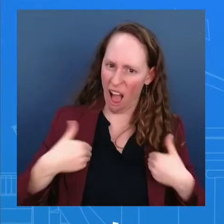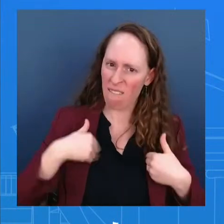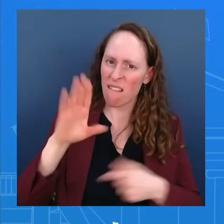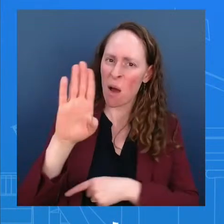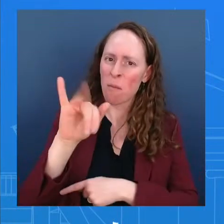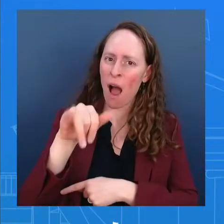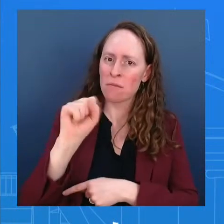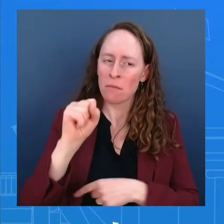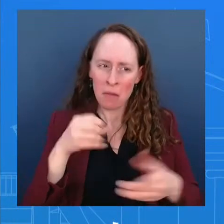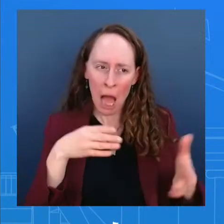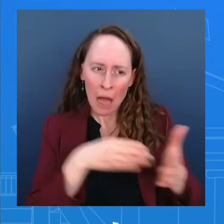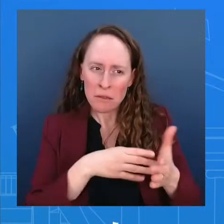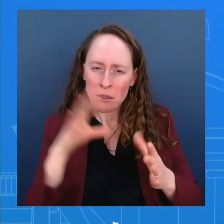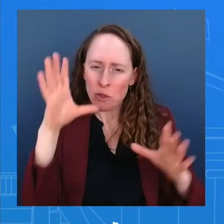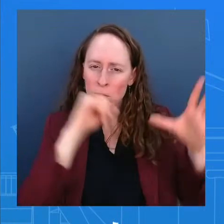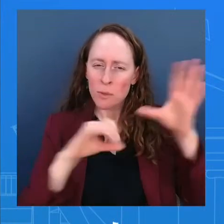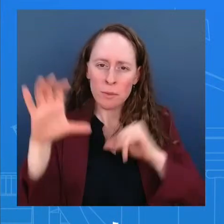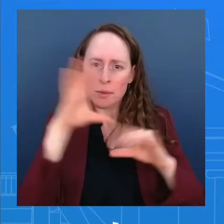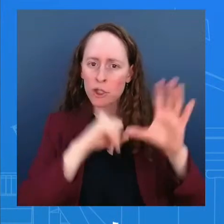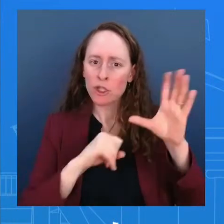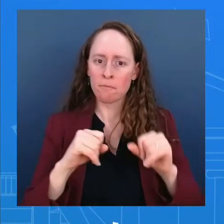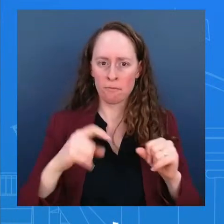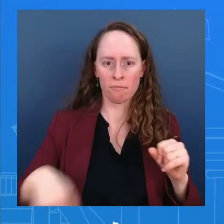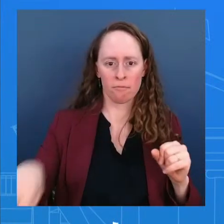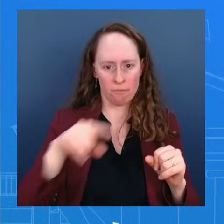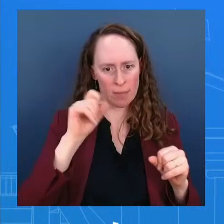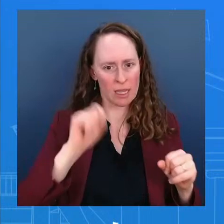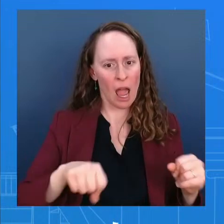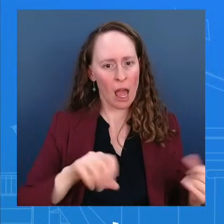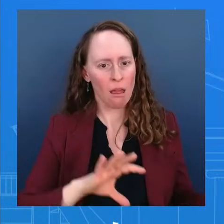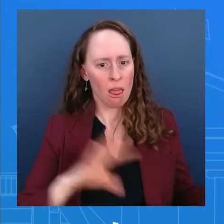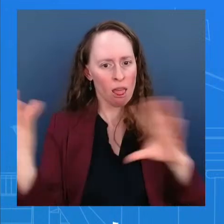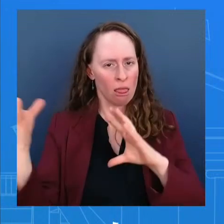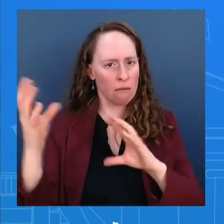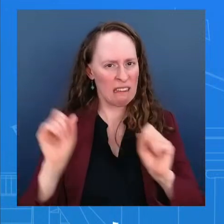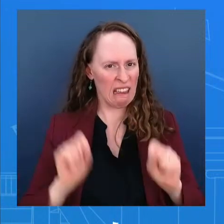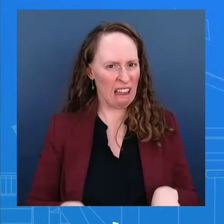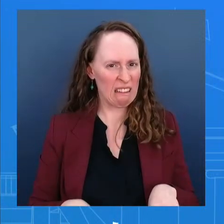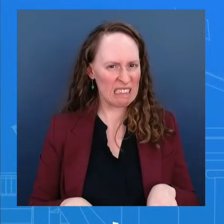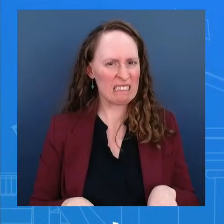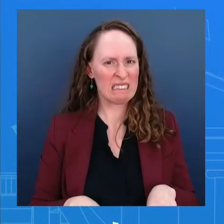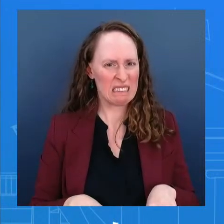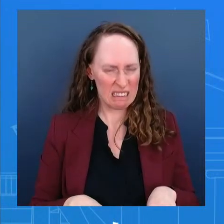has national security impli- -- The Press: And terrorism, right? Mr. Sullivan: -- and -- and terrorism -- has national security implications